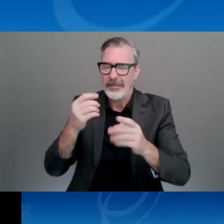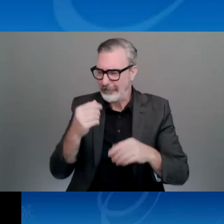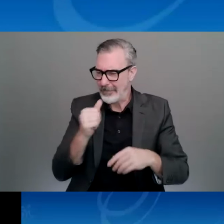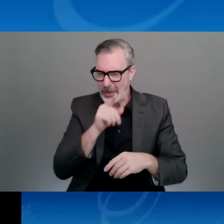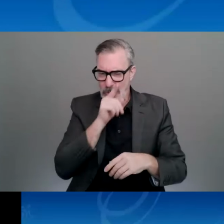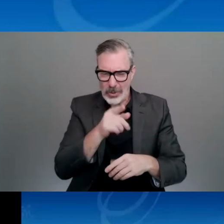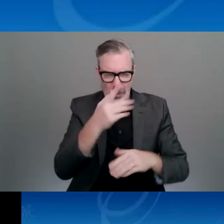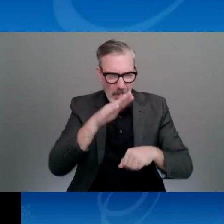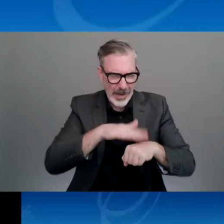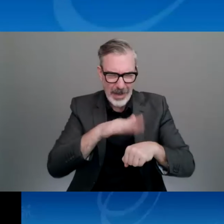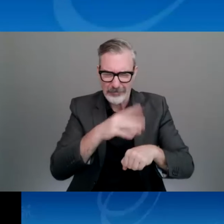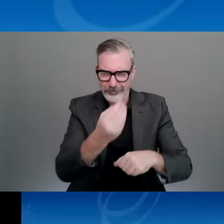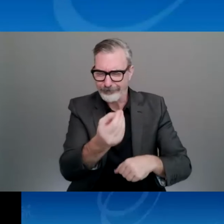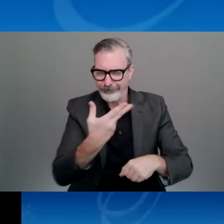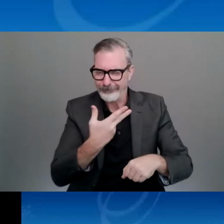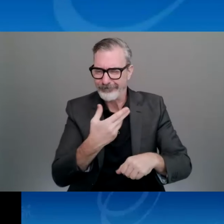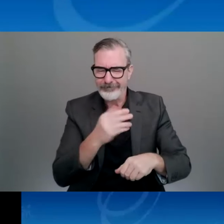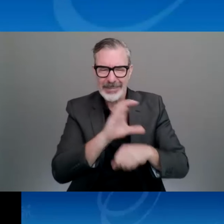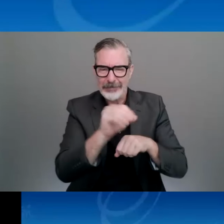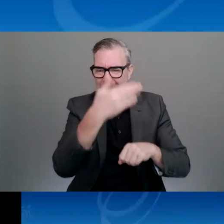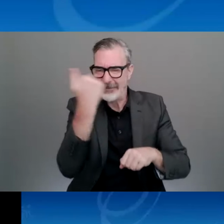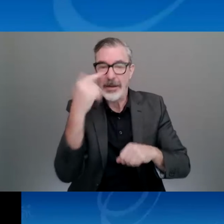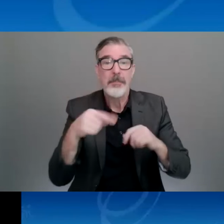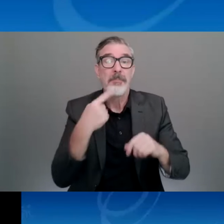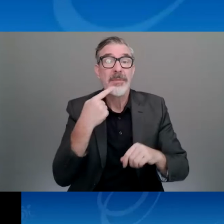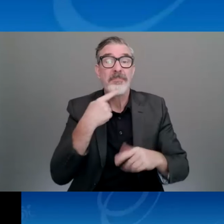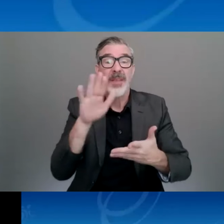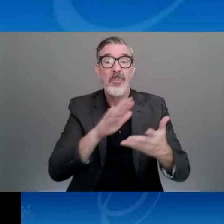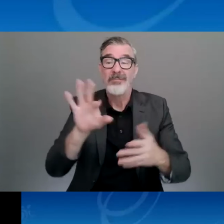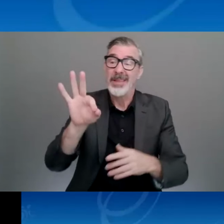less than 9% of employees identify with the disability